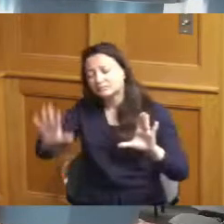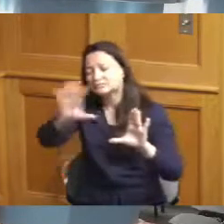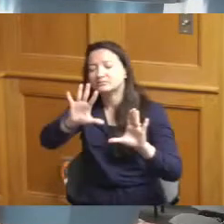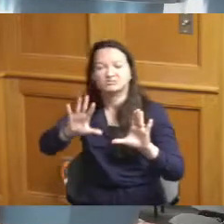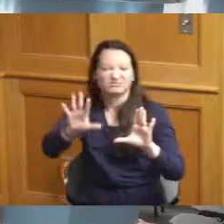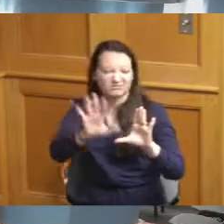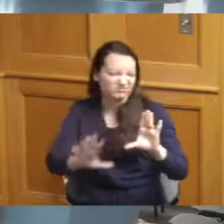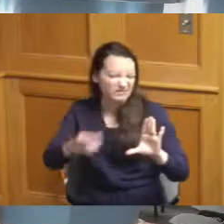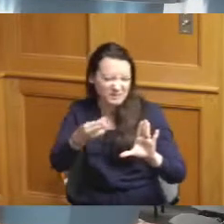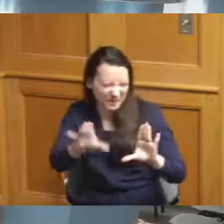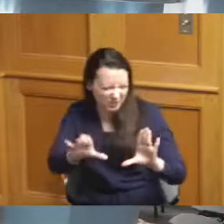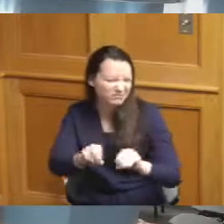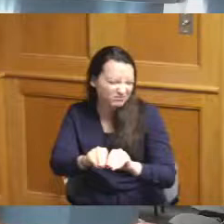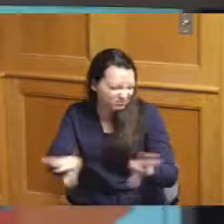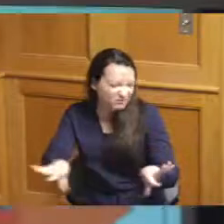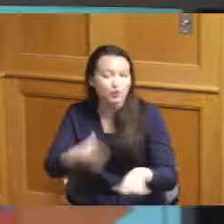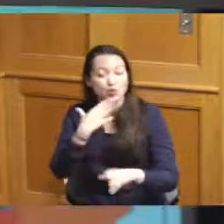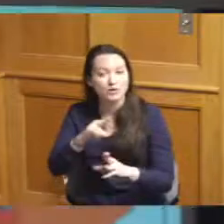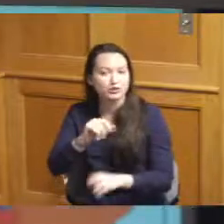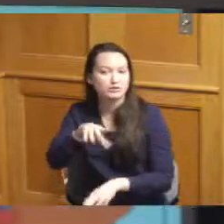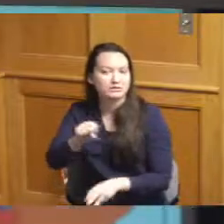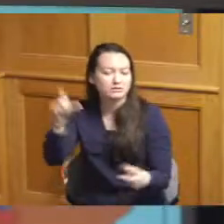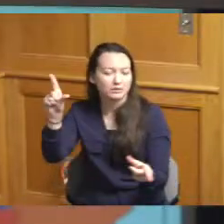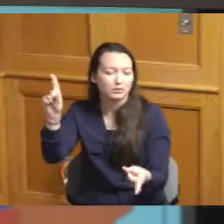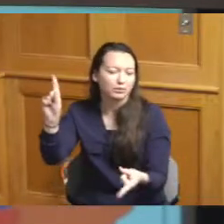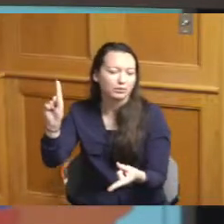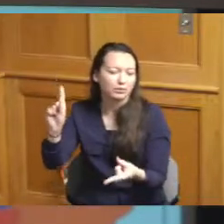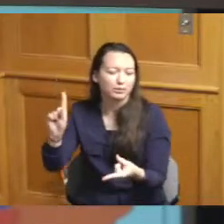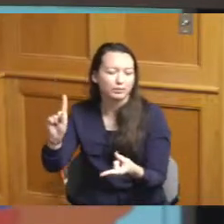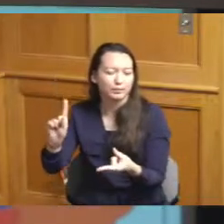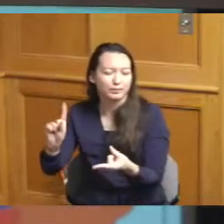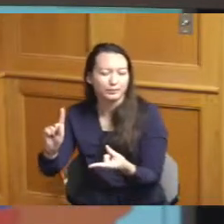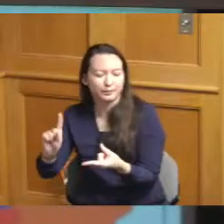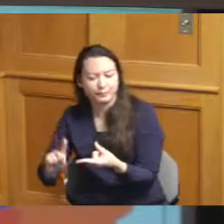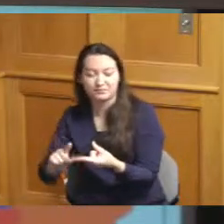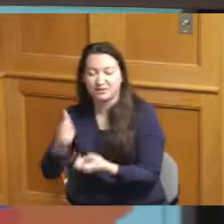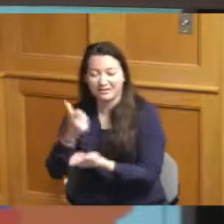Hamilton County which is also good news we're seeing cases drop in virtually every community